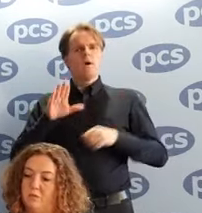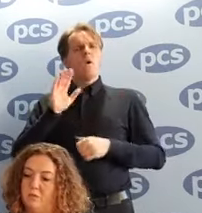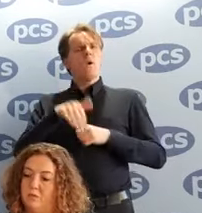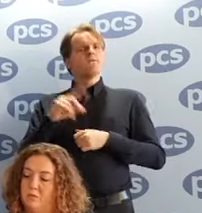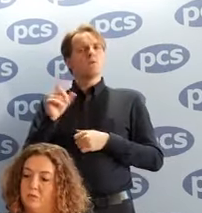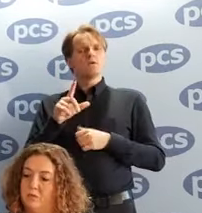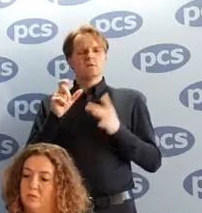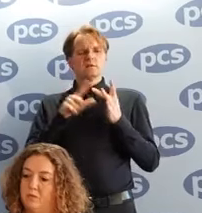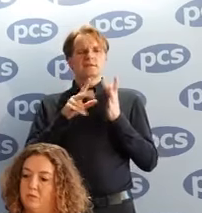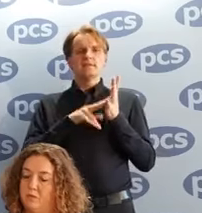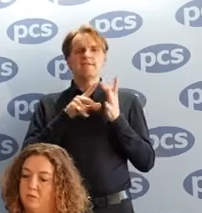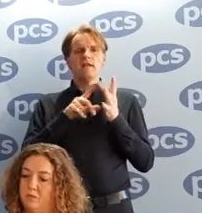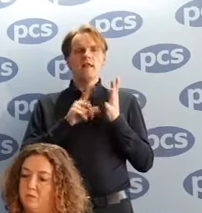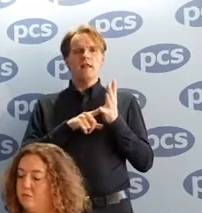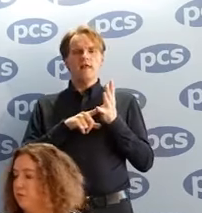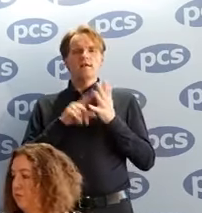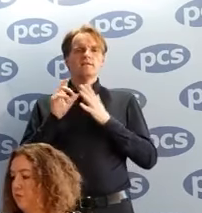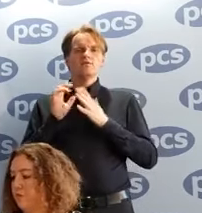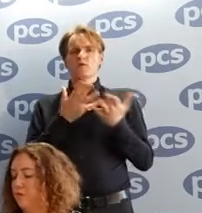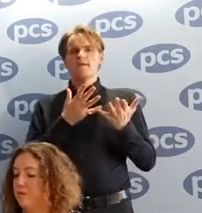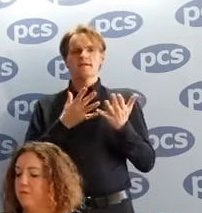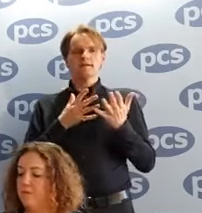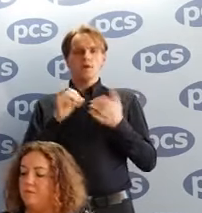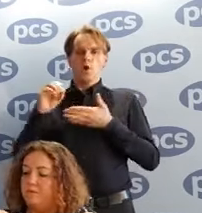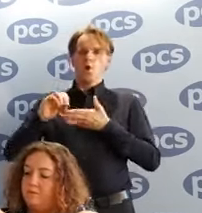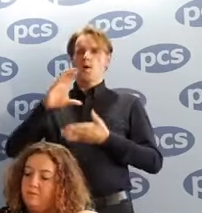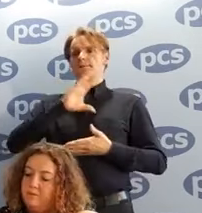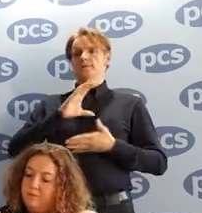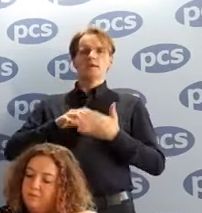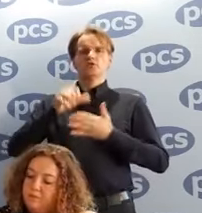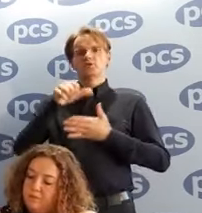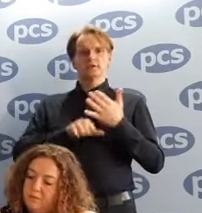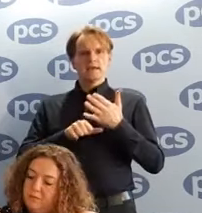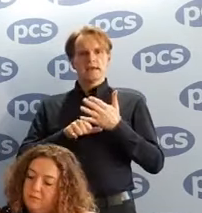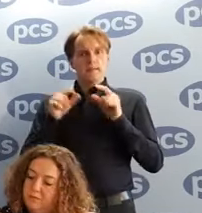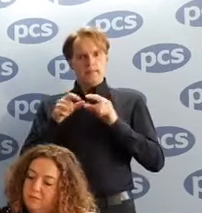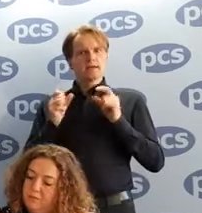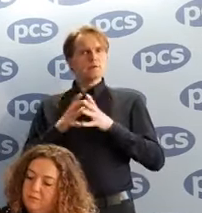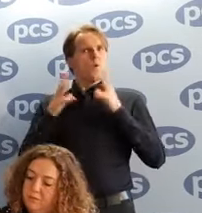was a big issue and still is for thousands of members so I'm going to